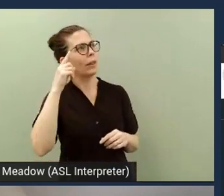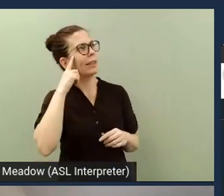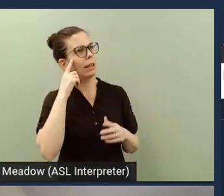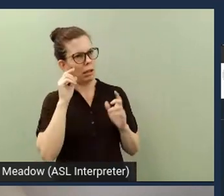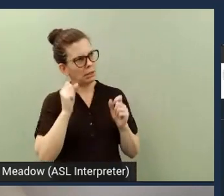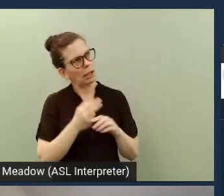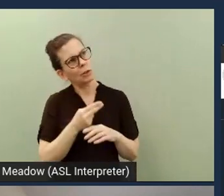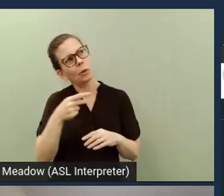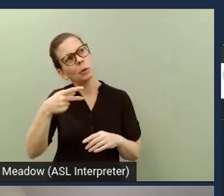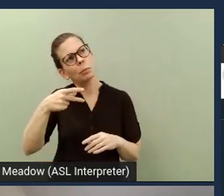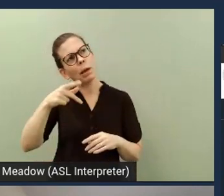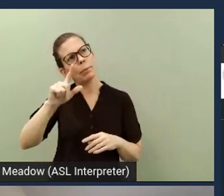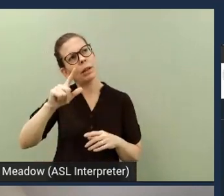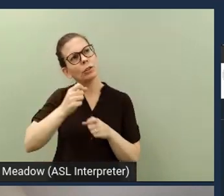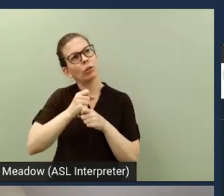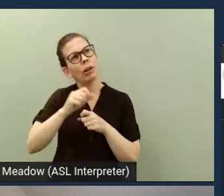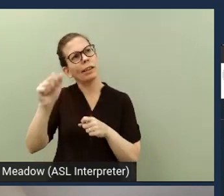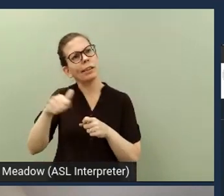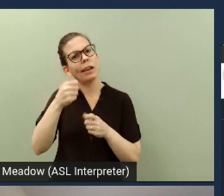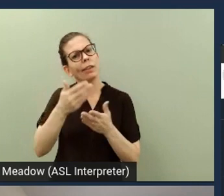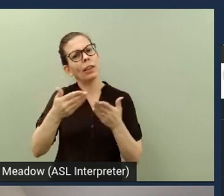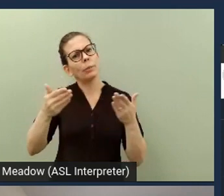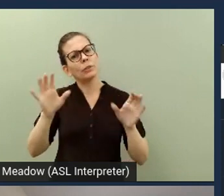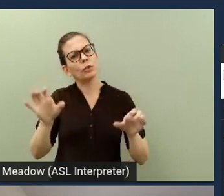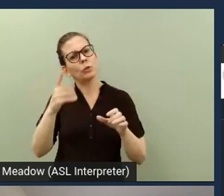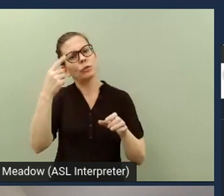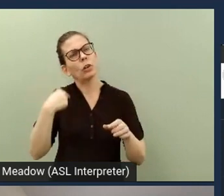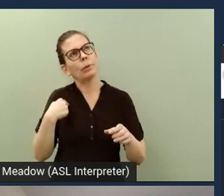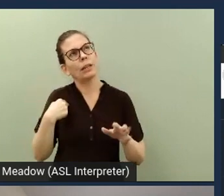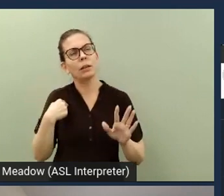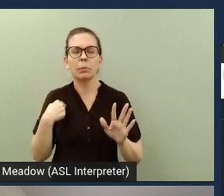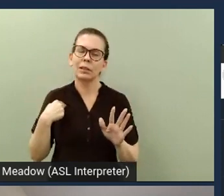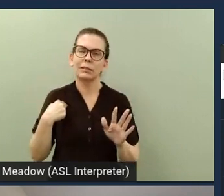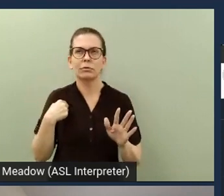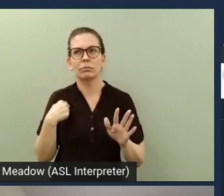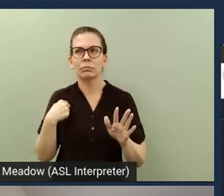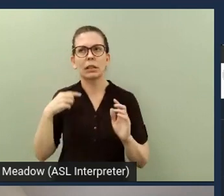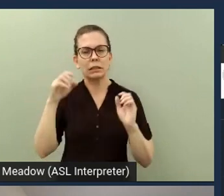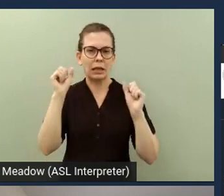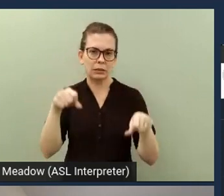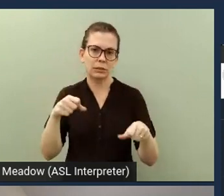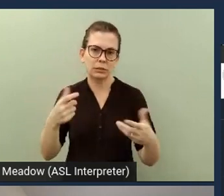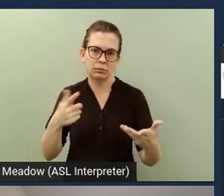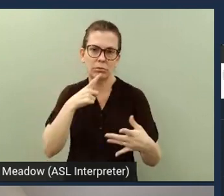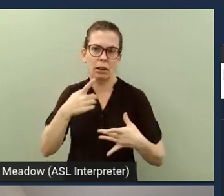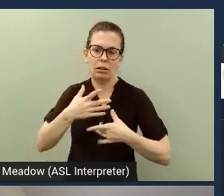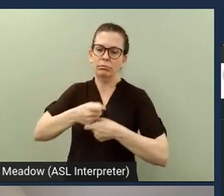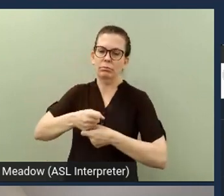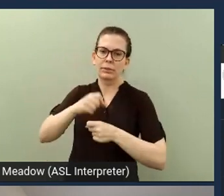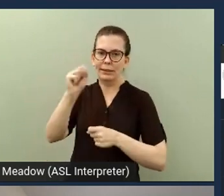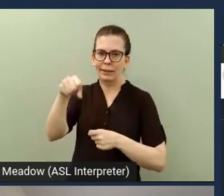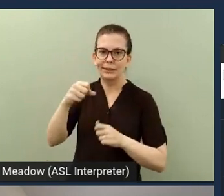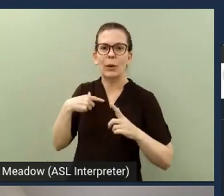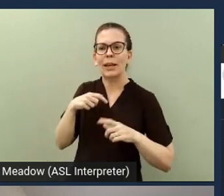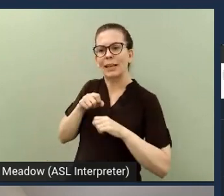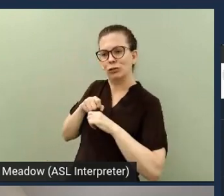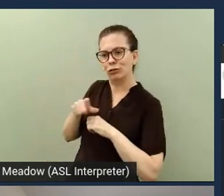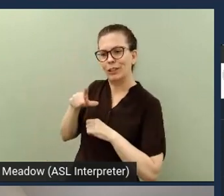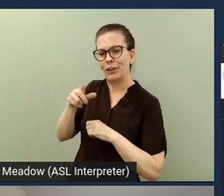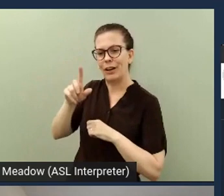to actually create these other elements to do things for me, but in essence, yes I can, right? I can trigger a Lambda function that will create an SQS queue for me